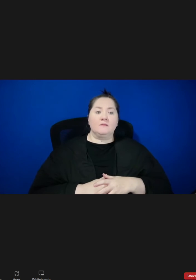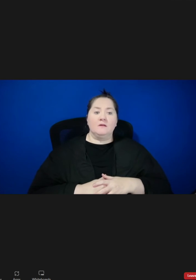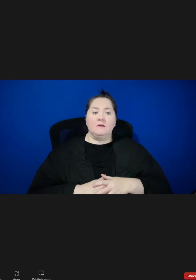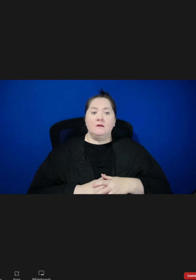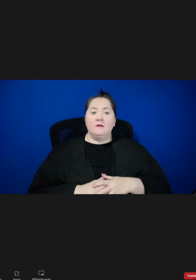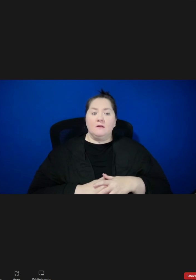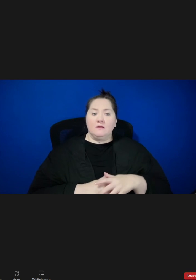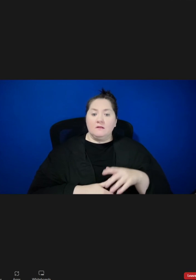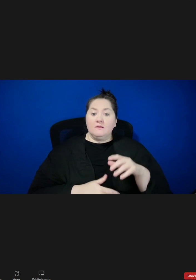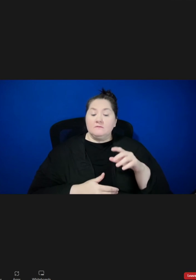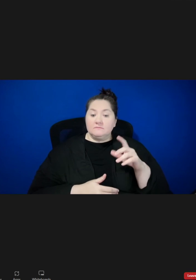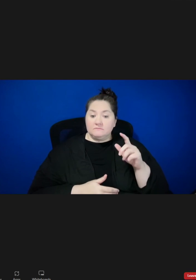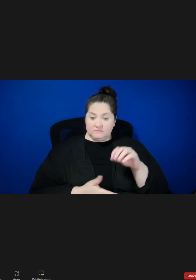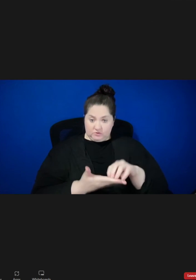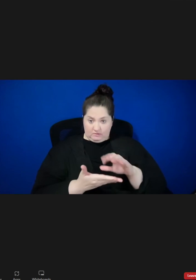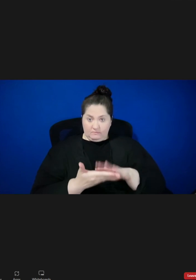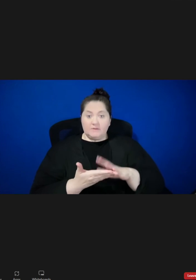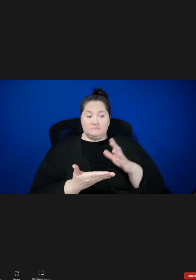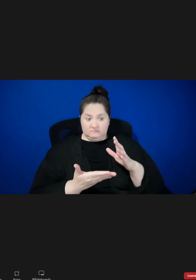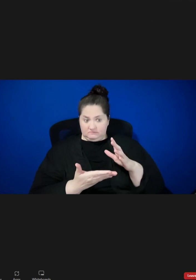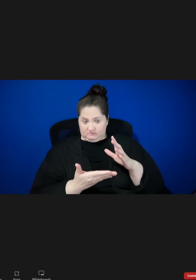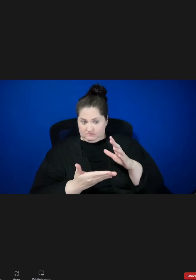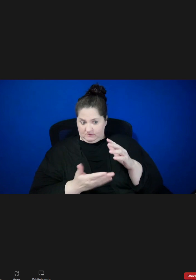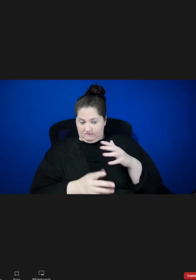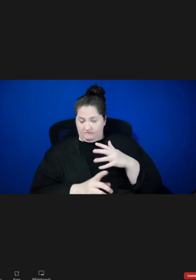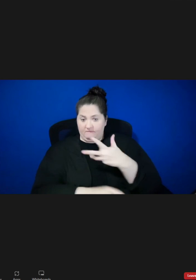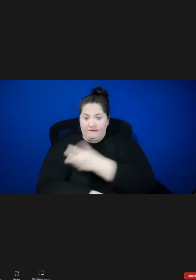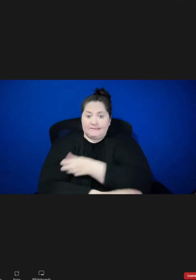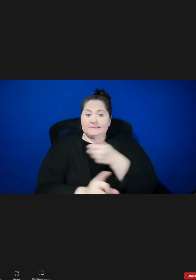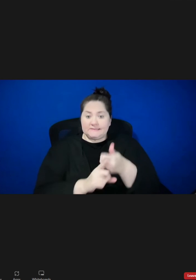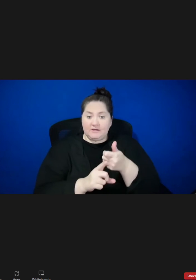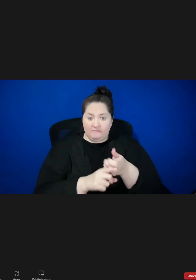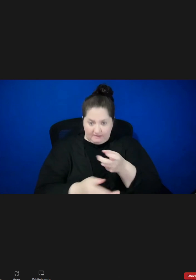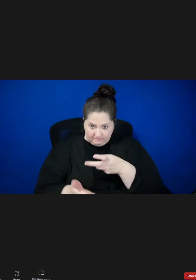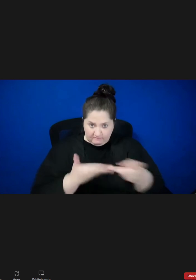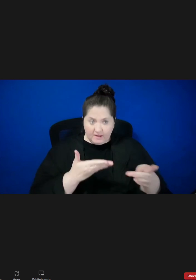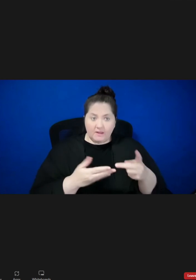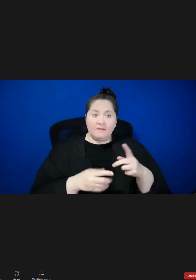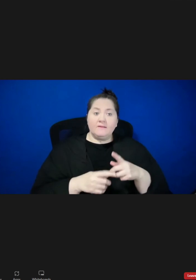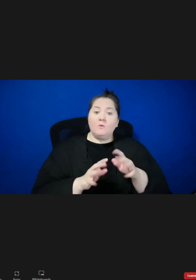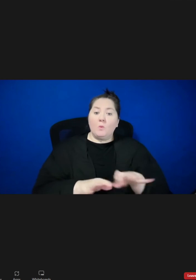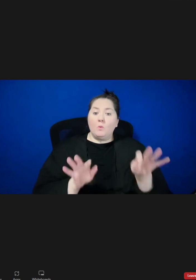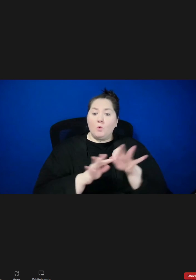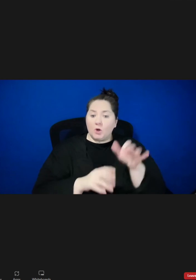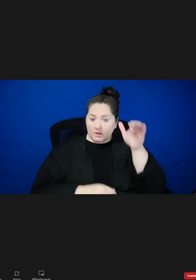can fail to prevent the disease. I think these are important concepts to include